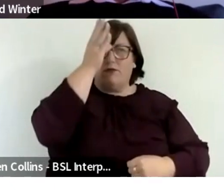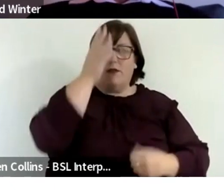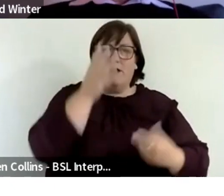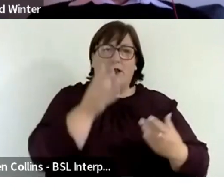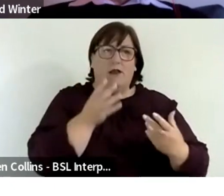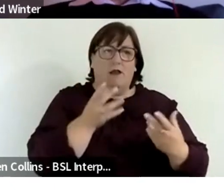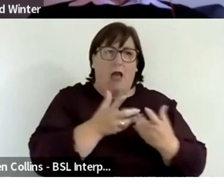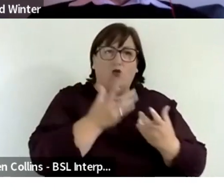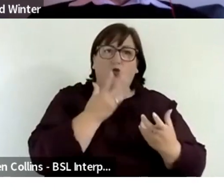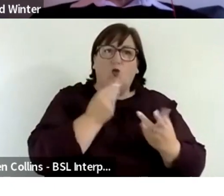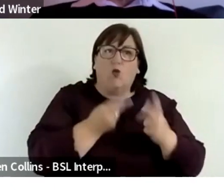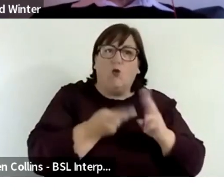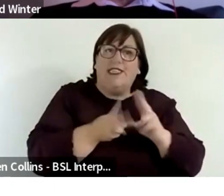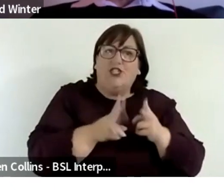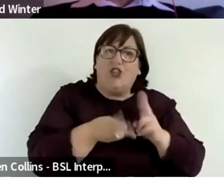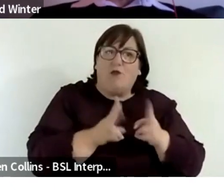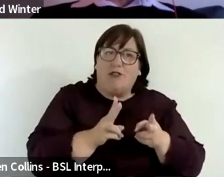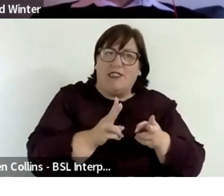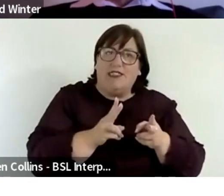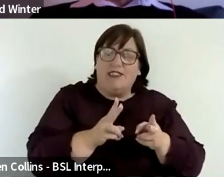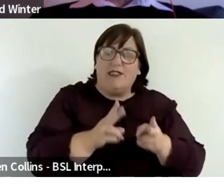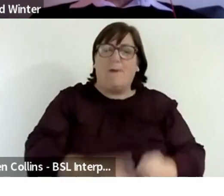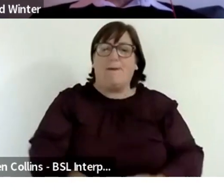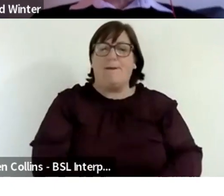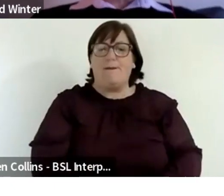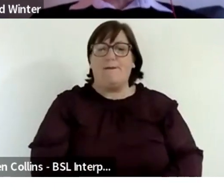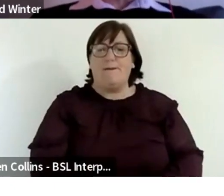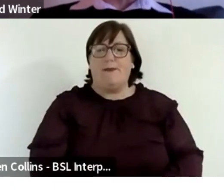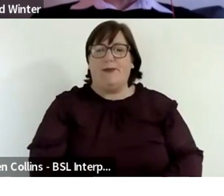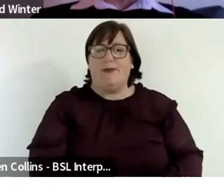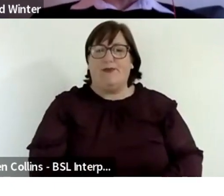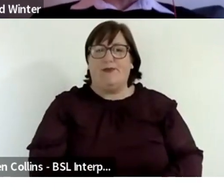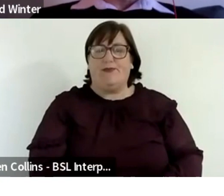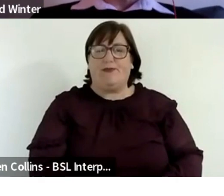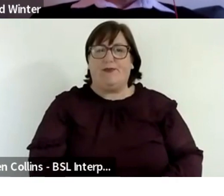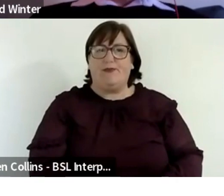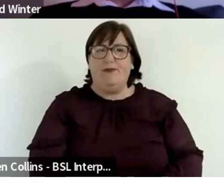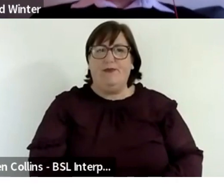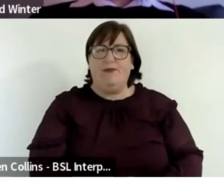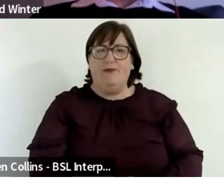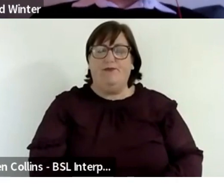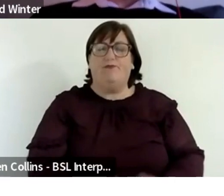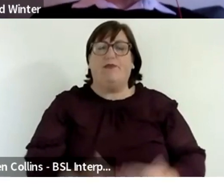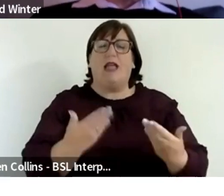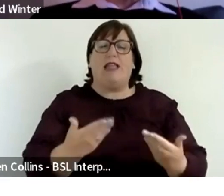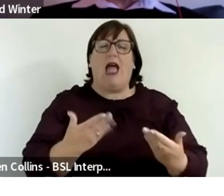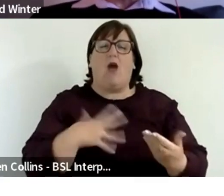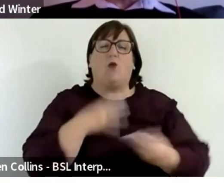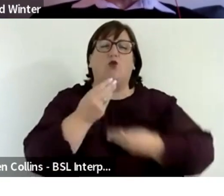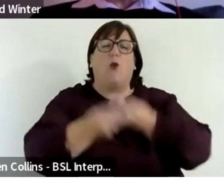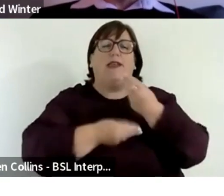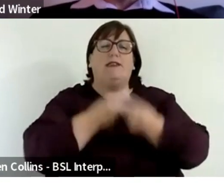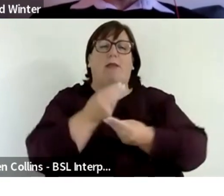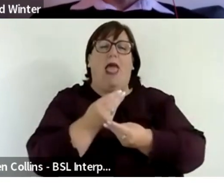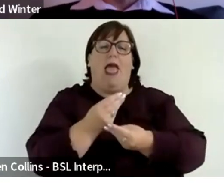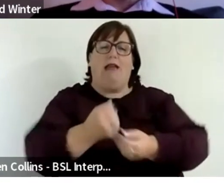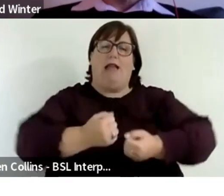The next couple of slides give you a bit of information about the kind of messaging we give to young people. This messaging is also relevant to you on the call as well.